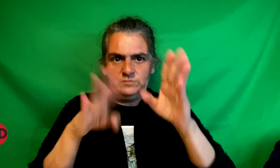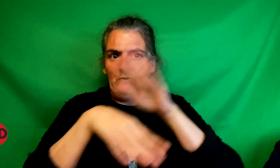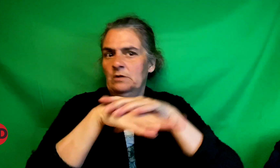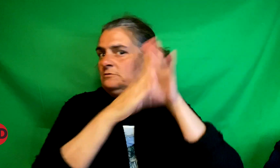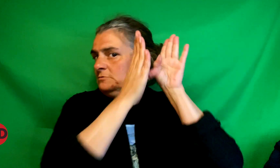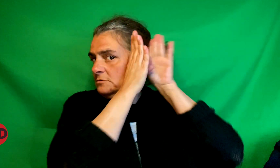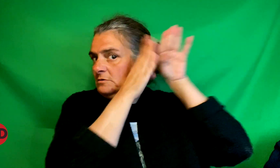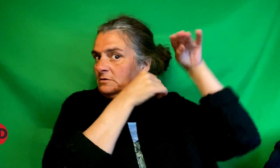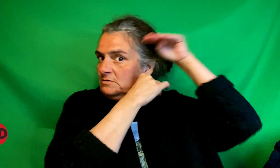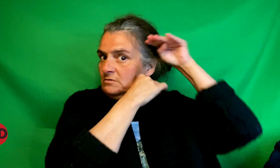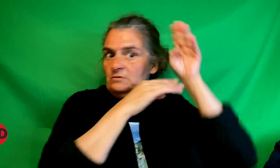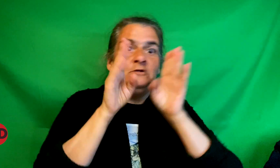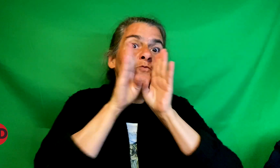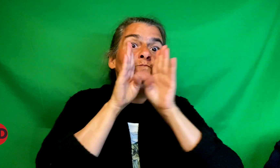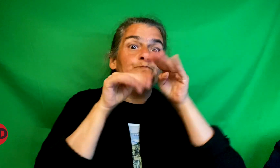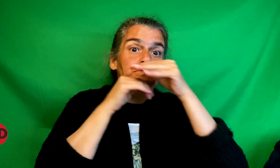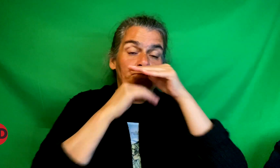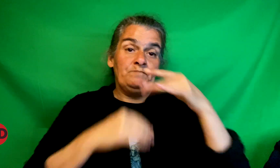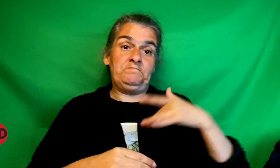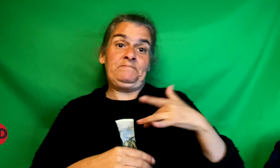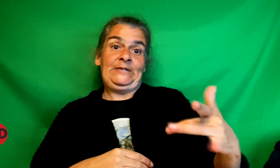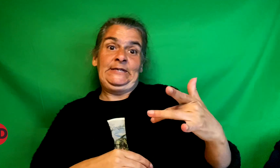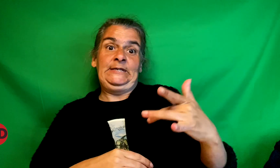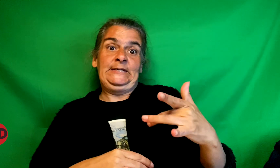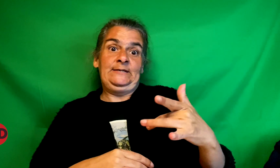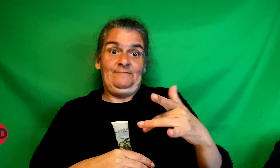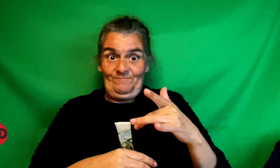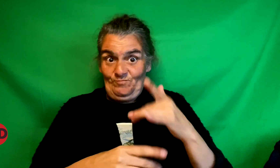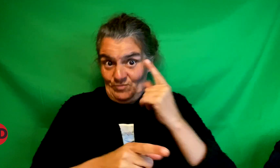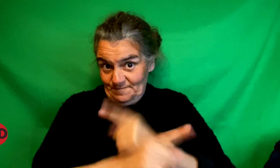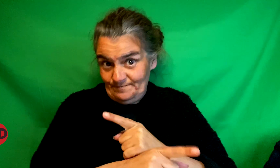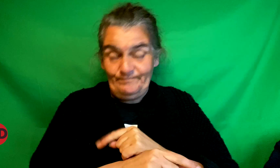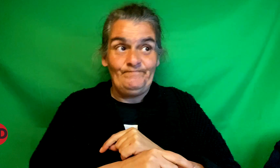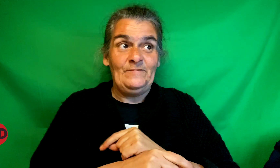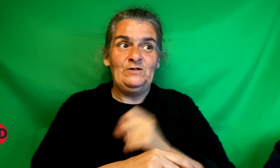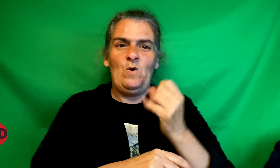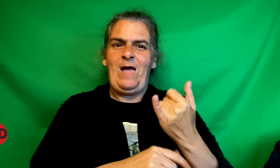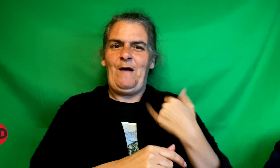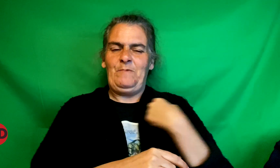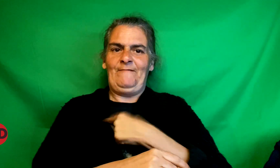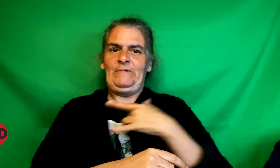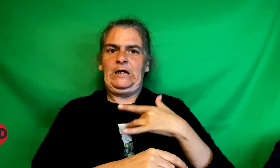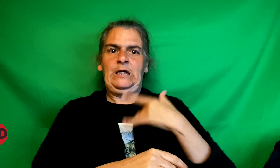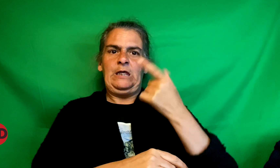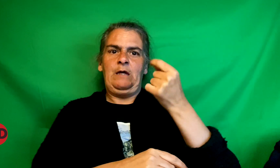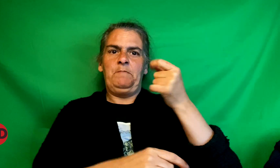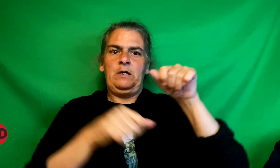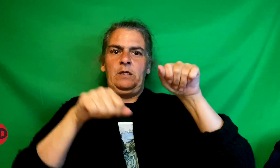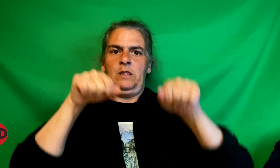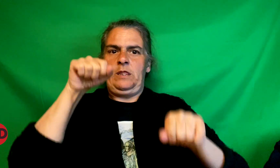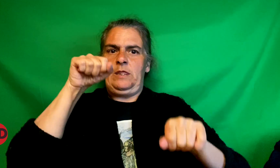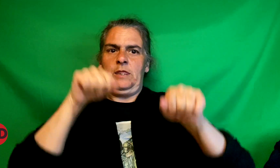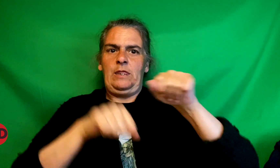a bit doubtful and lacking confidence and unsatisfied.